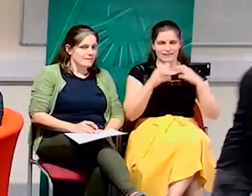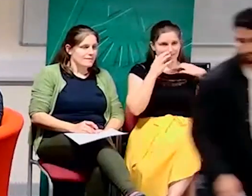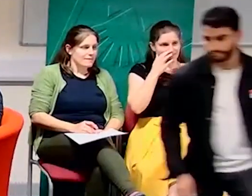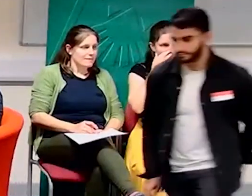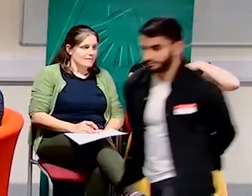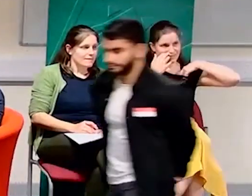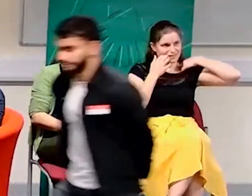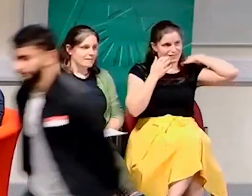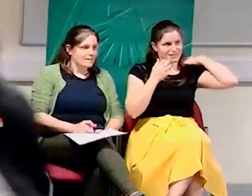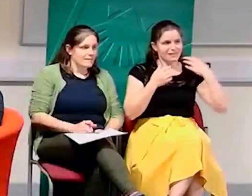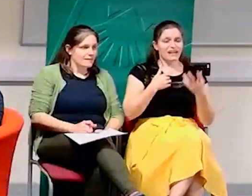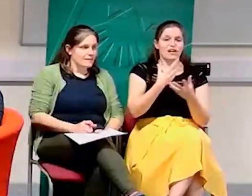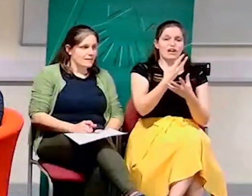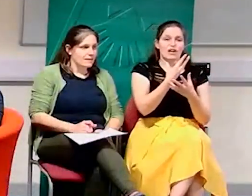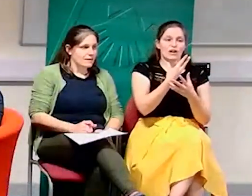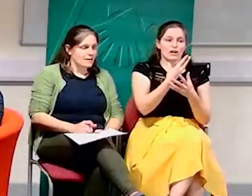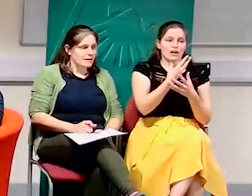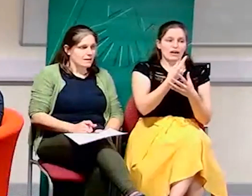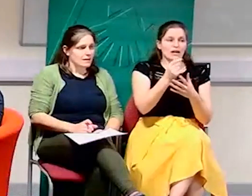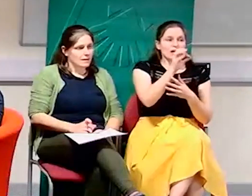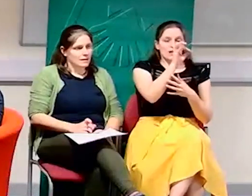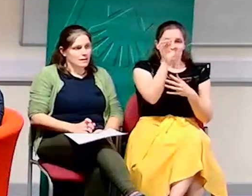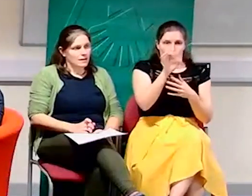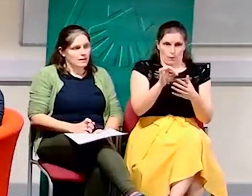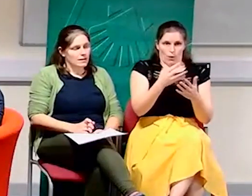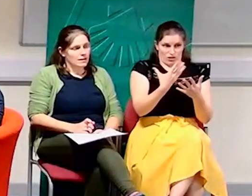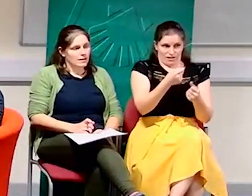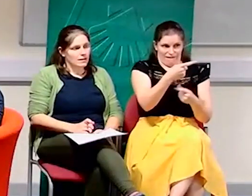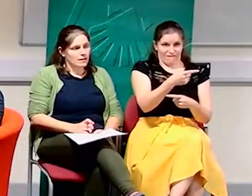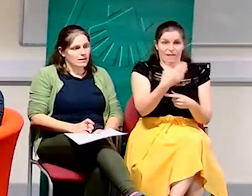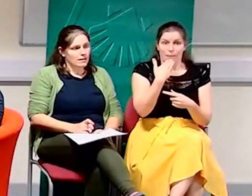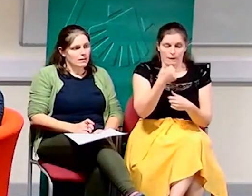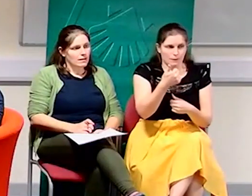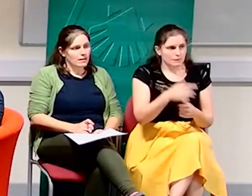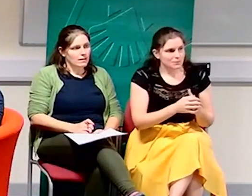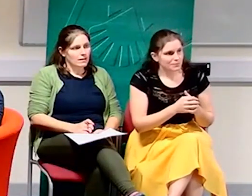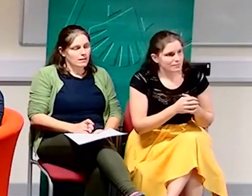I'm going to read out some pre submitted questions um we' been asked to see if there's